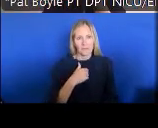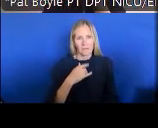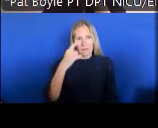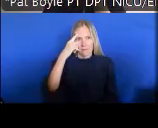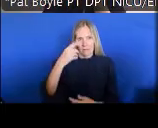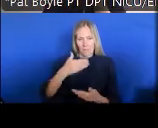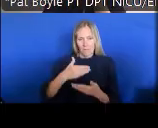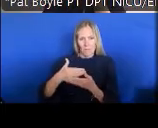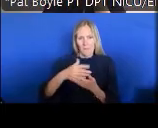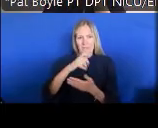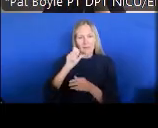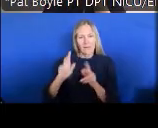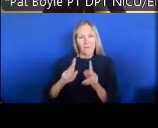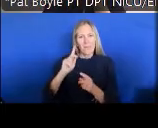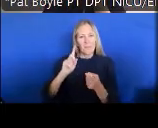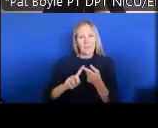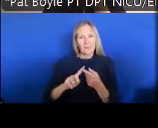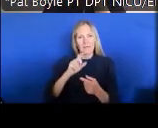they were three or four months and had been shaped by the